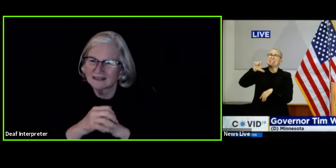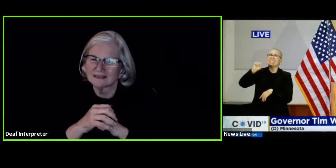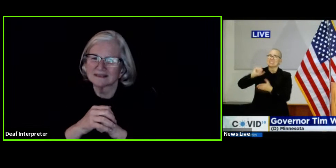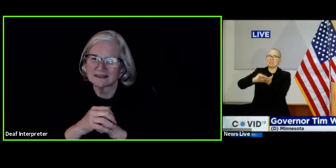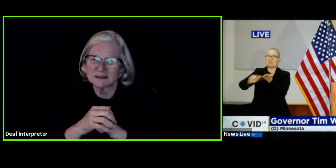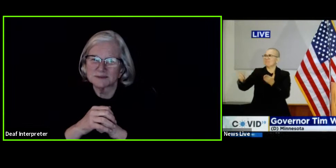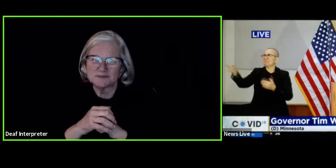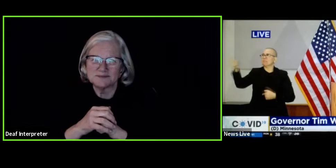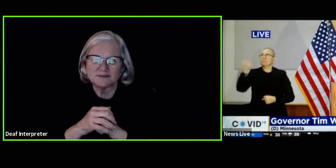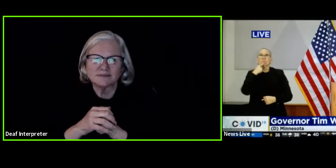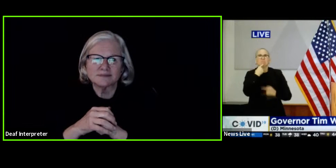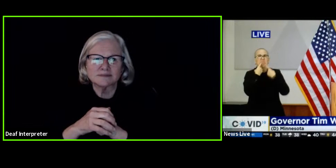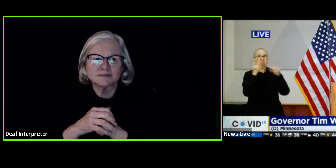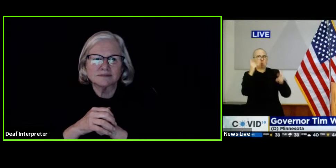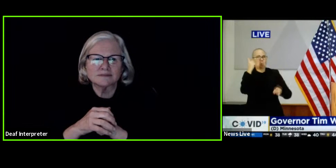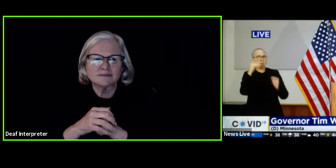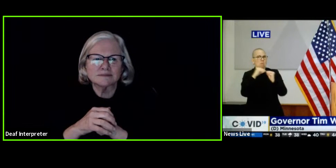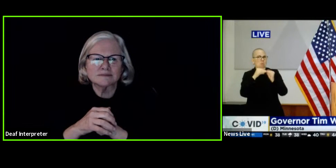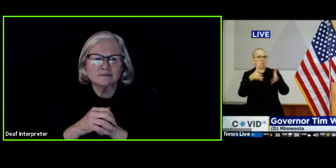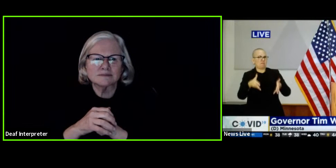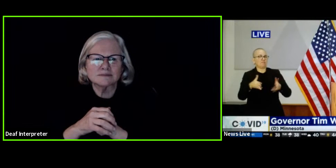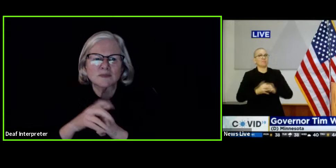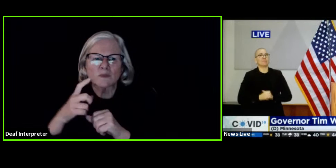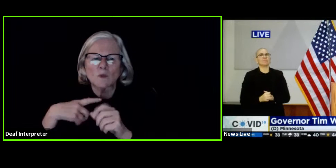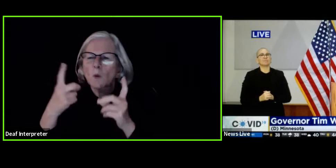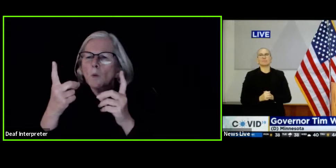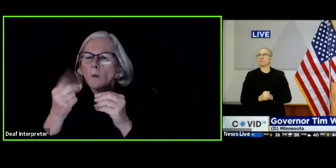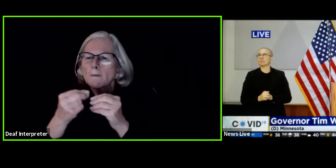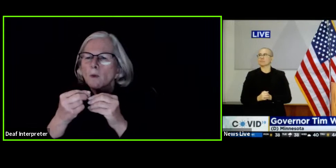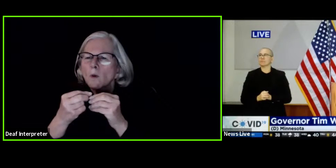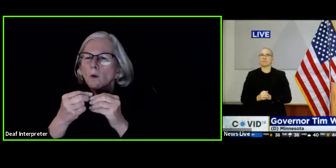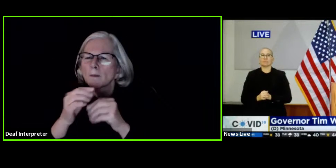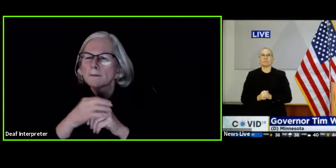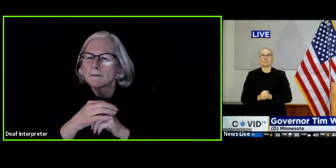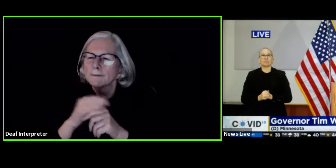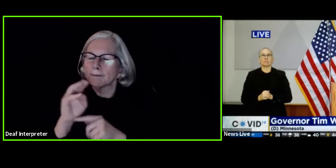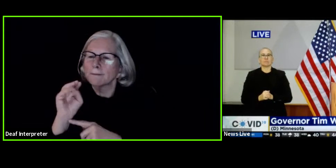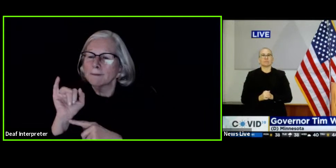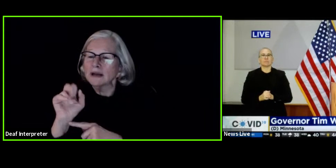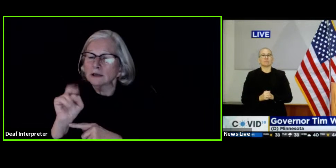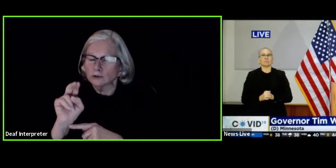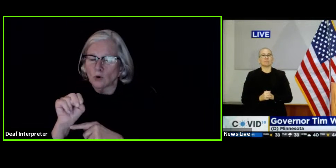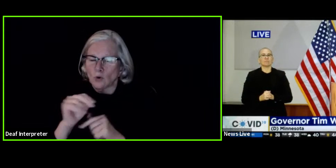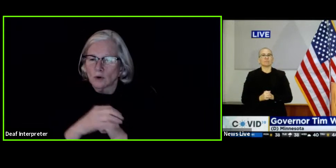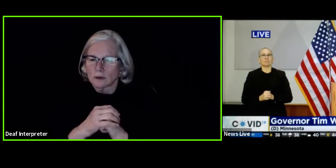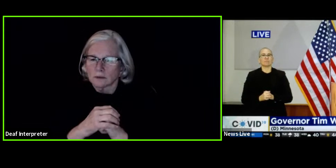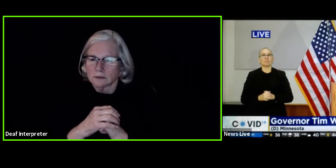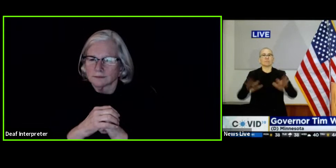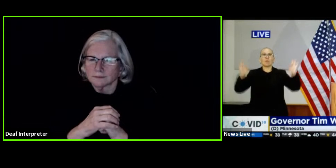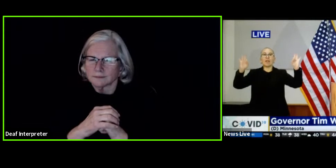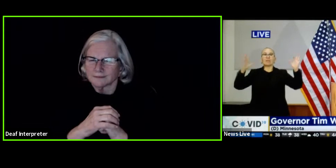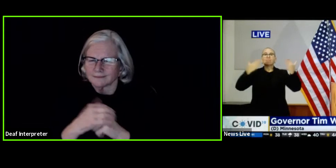≫ IF NOT, I WOULD SAY, MINNESOTANS, YOU'VE GOT THIS OPPORTUNITY. I AM GOING TO GUESS, IN STATE GOVERNMENT,